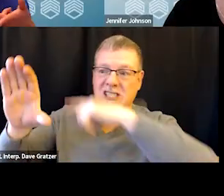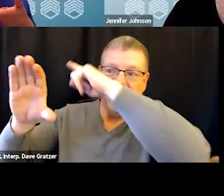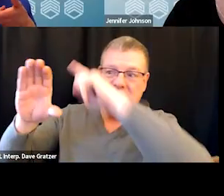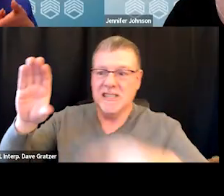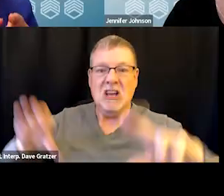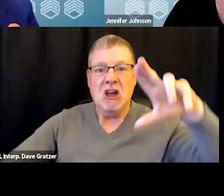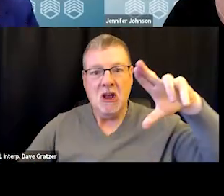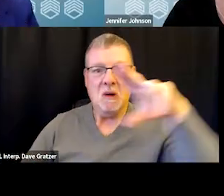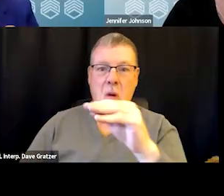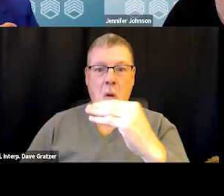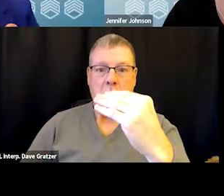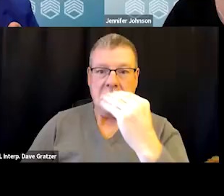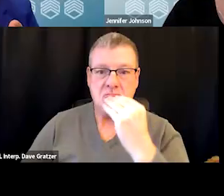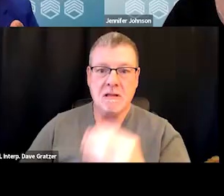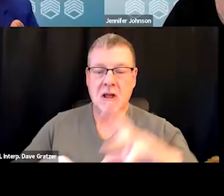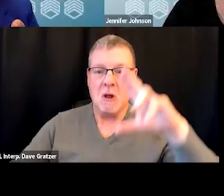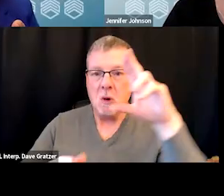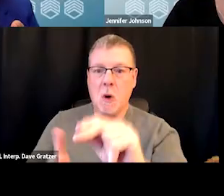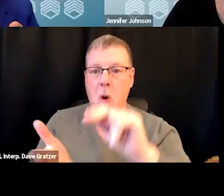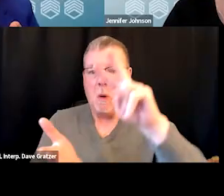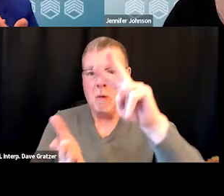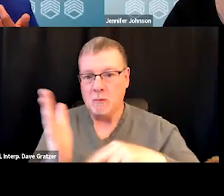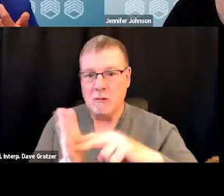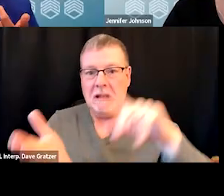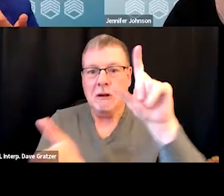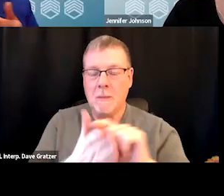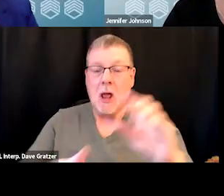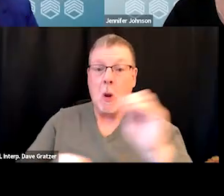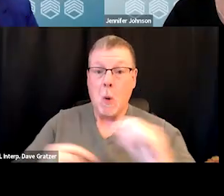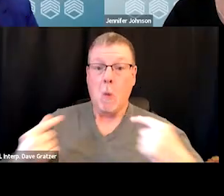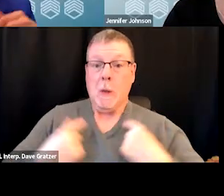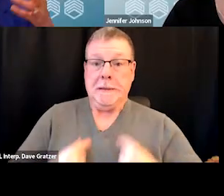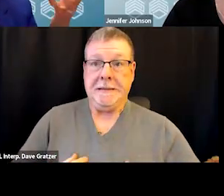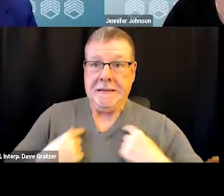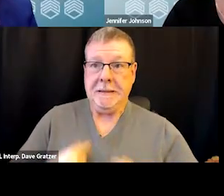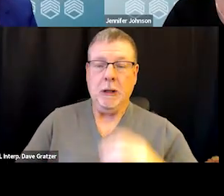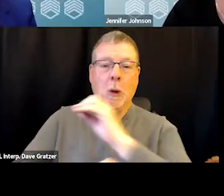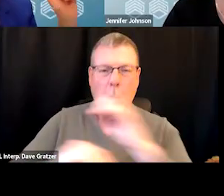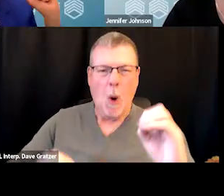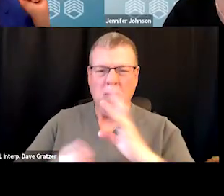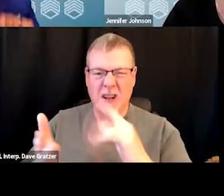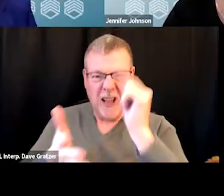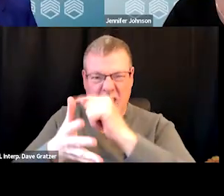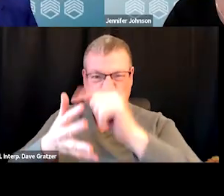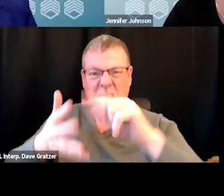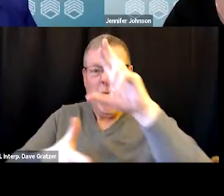in court, no reading newspapers, no tank tops, no talking, no food? Do you have all those signs in your courtroom?